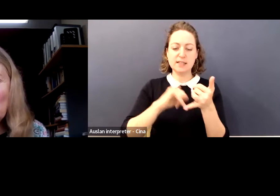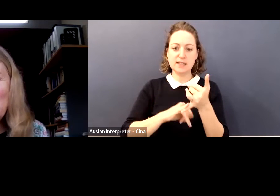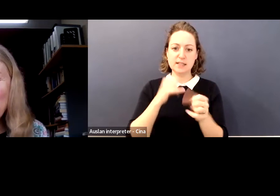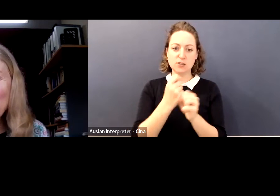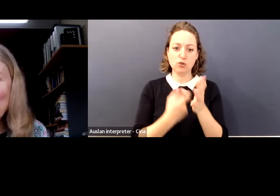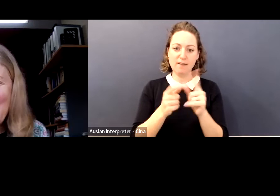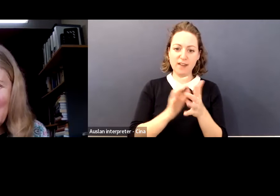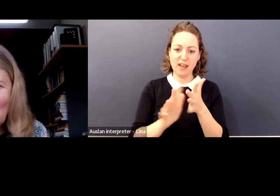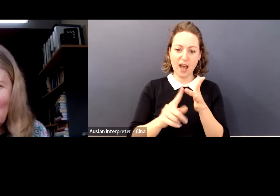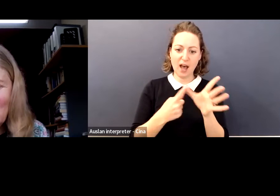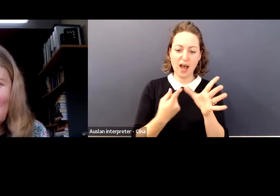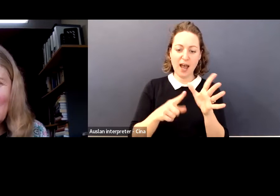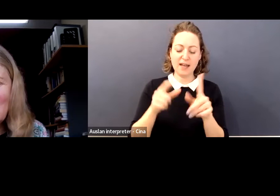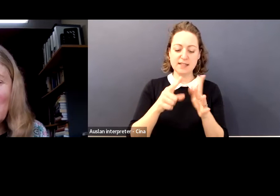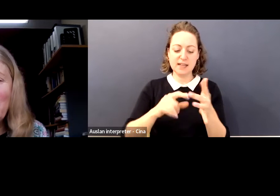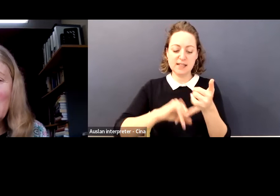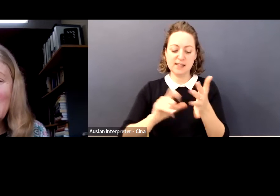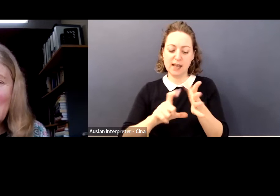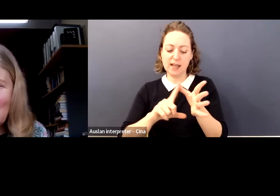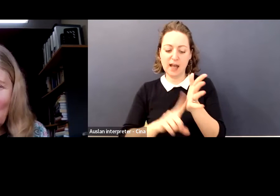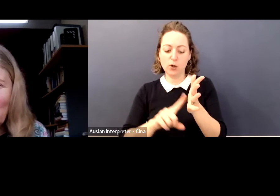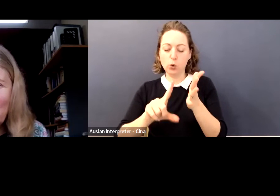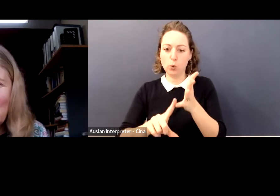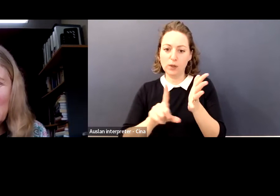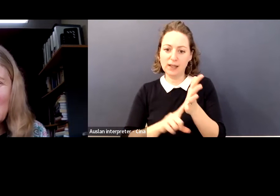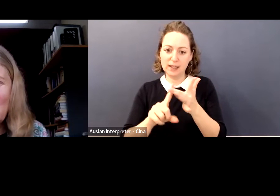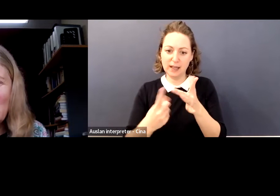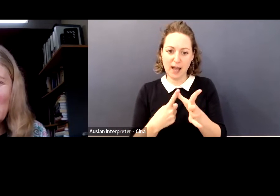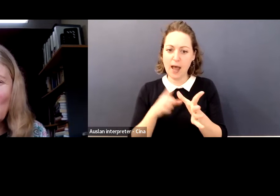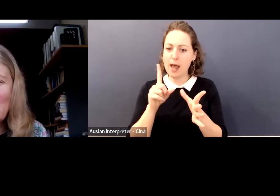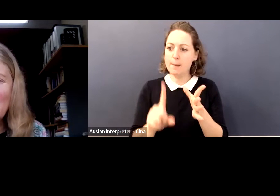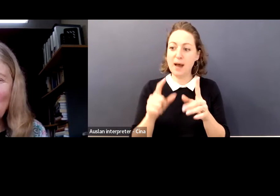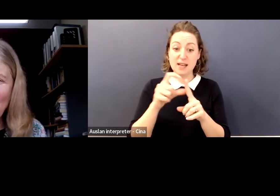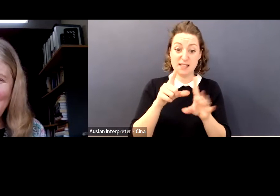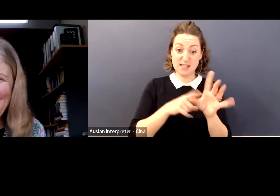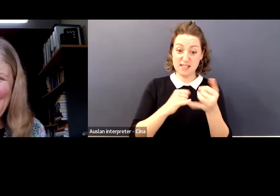we very rarely use the term dysgraphia anymore for written expression disorders because it is